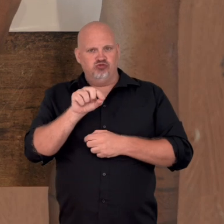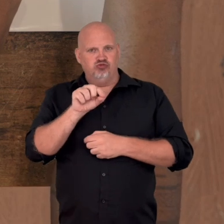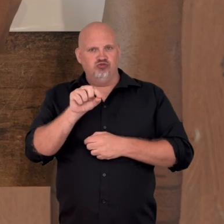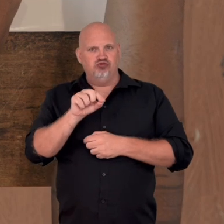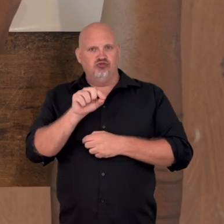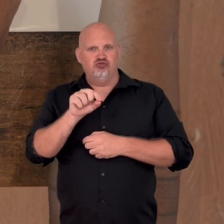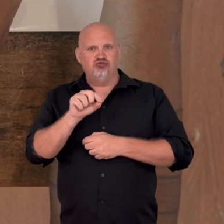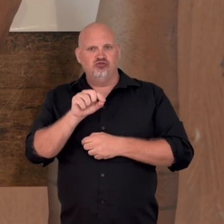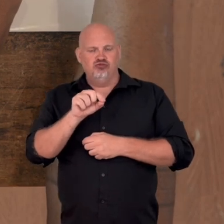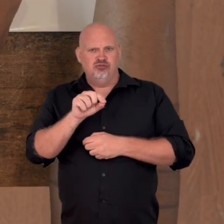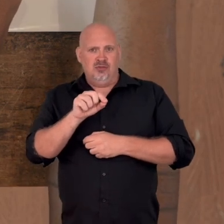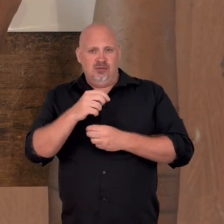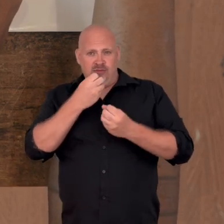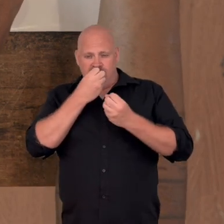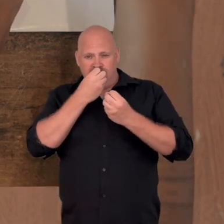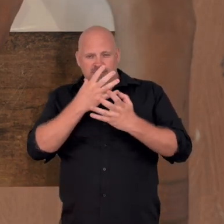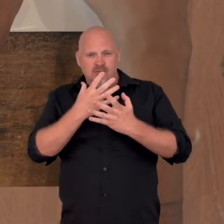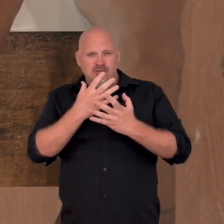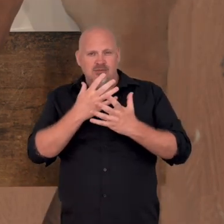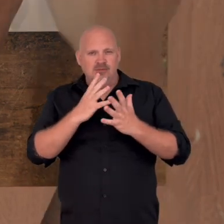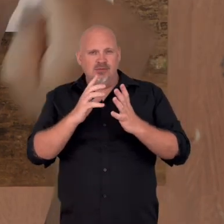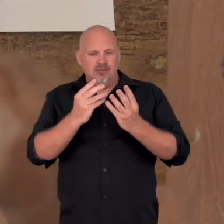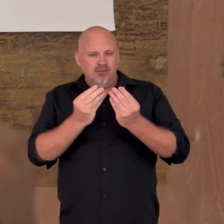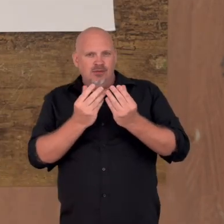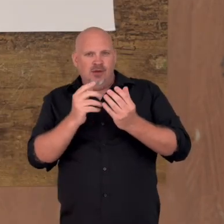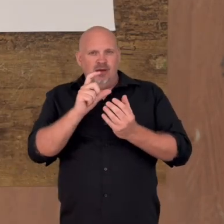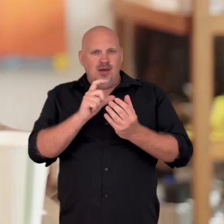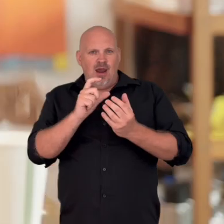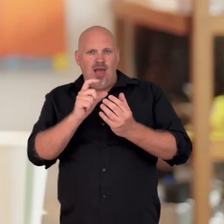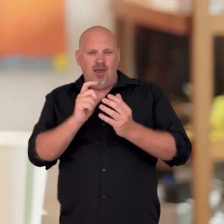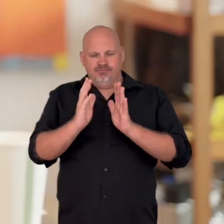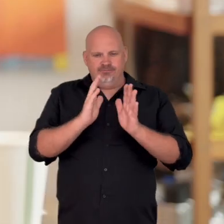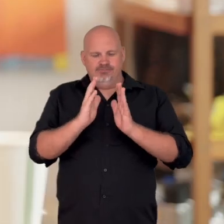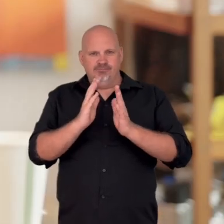middle ground between the yellow and orange